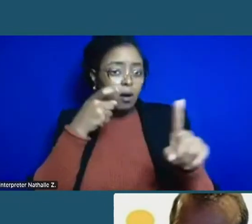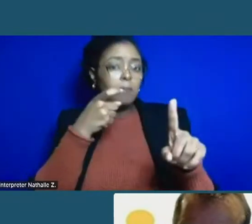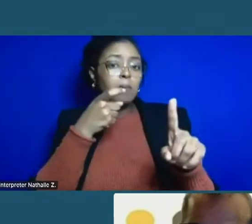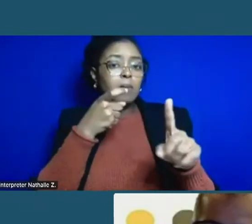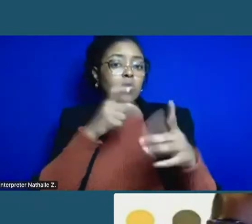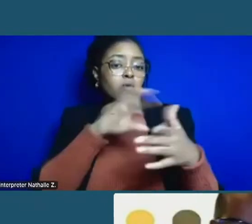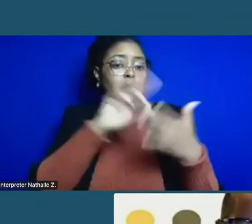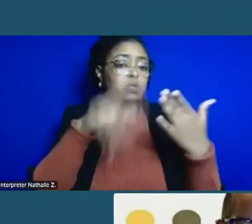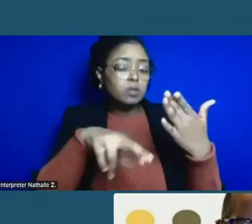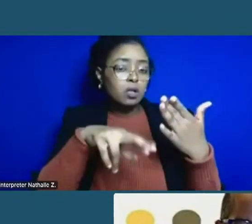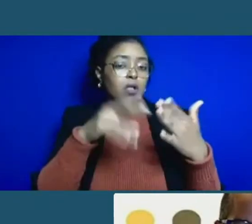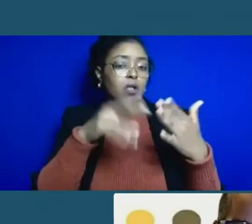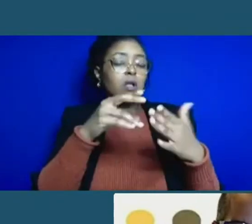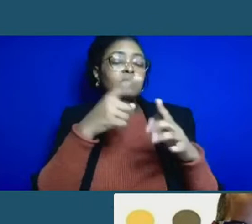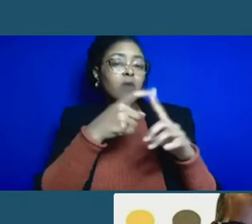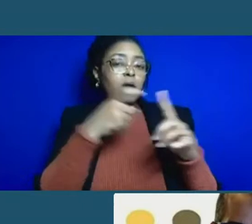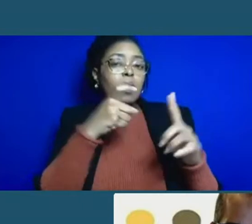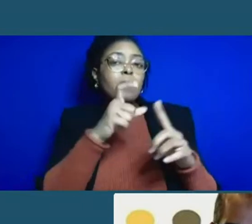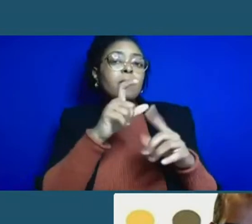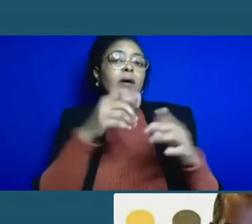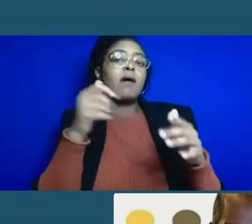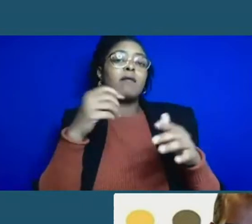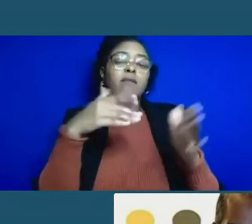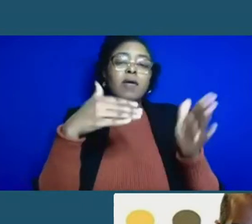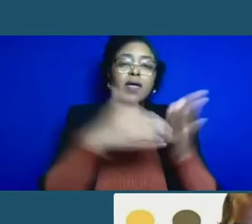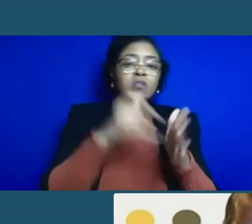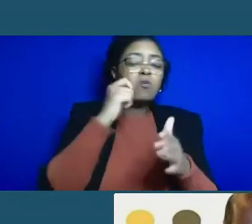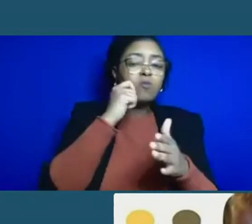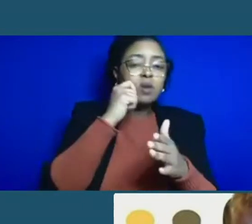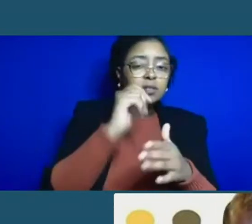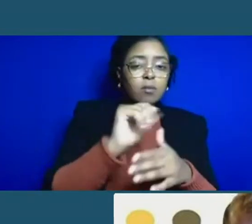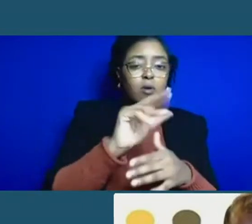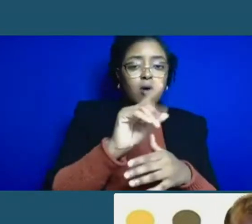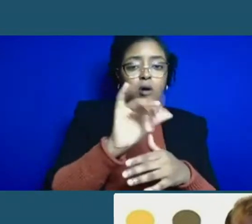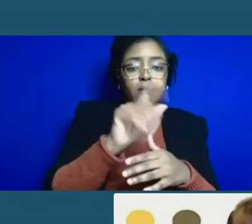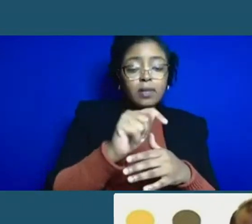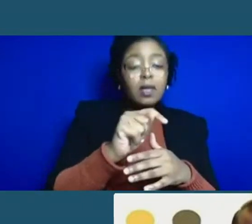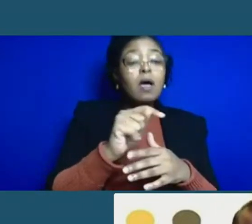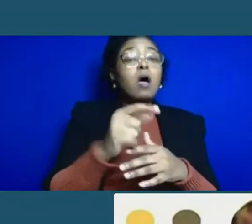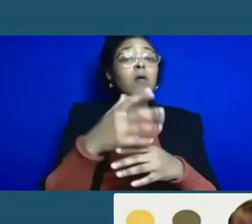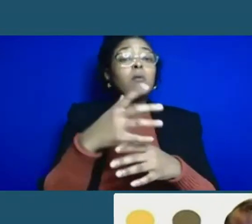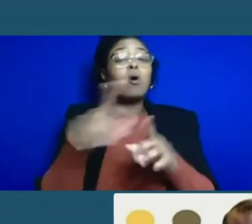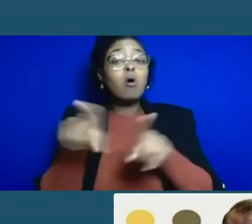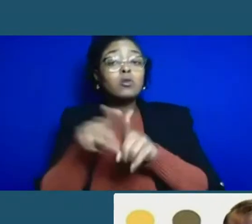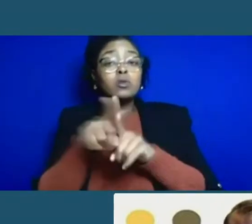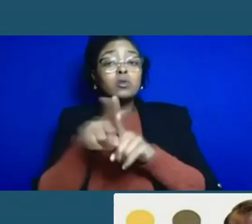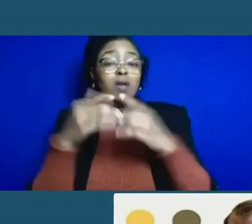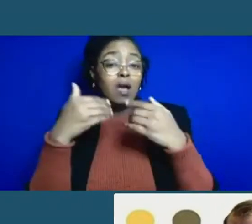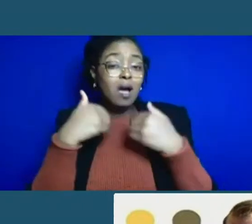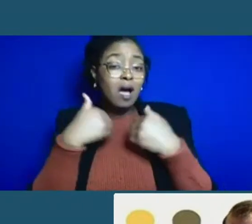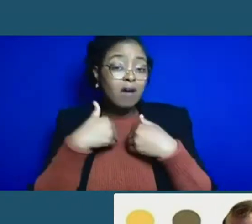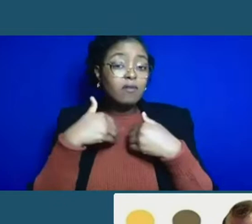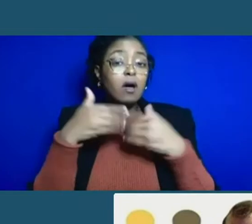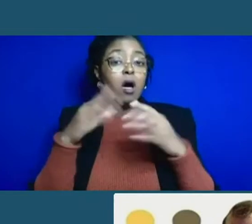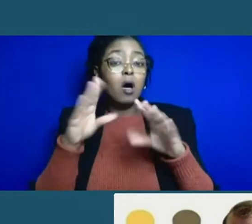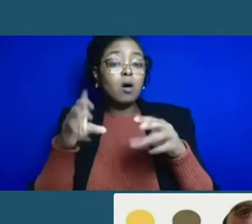that we will implement as a result othe ti racist audit , and is there continued